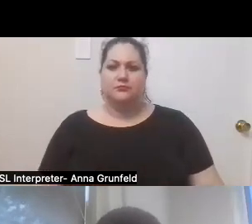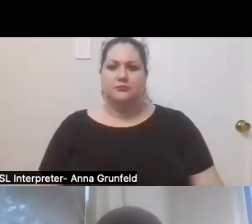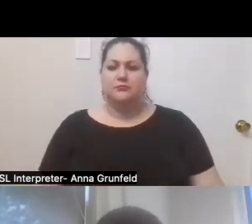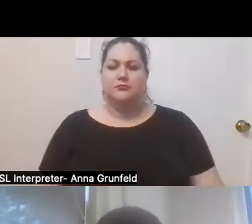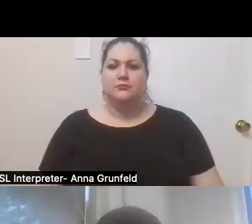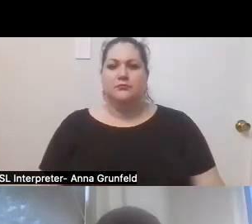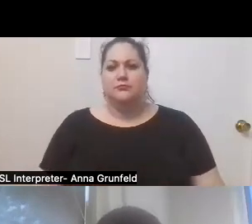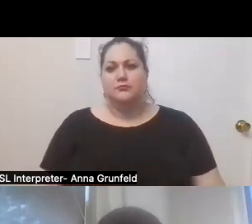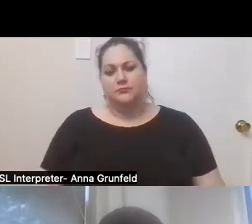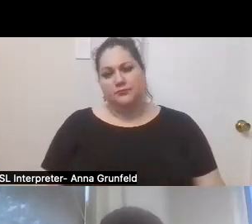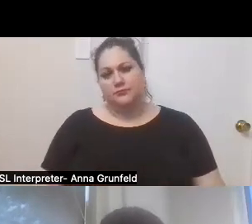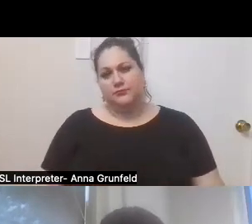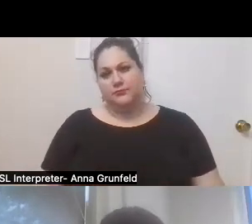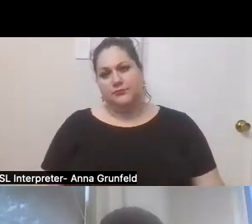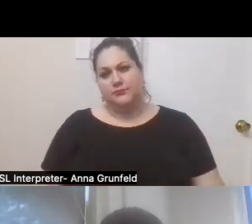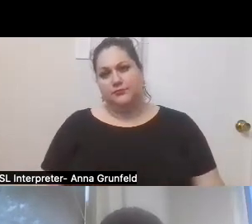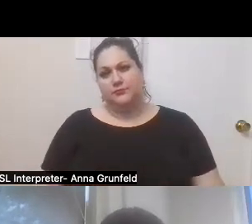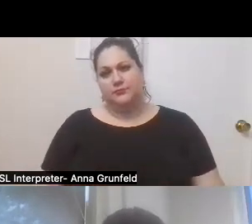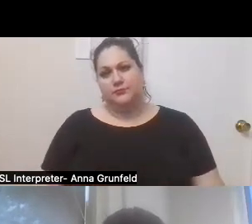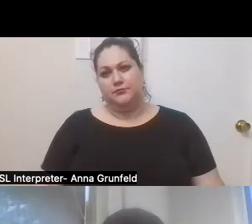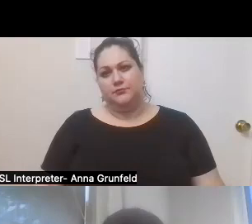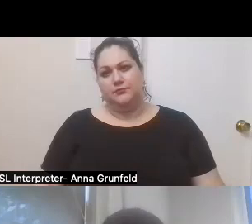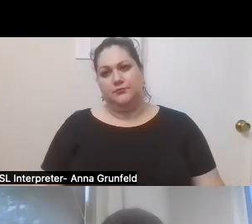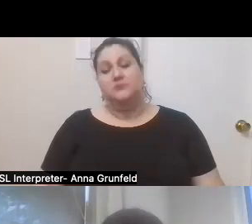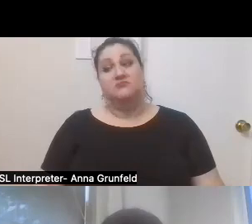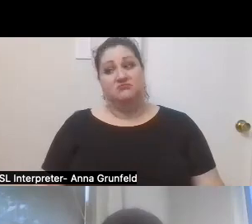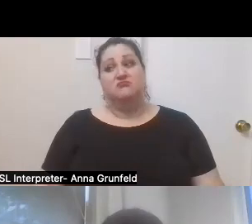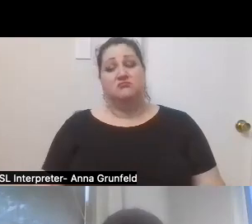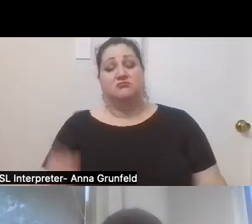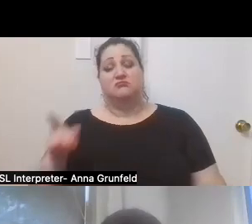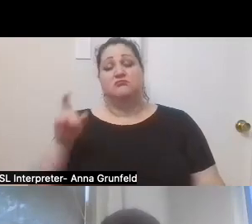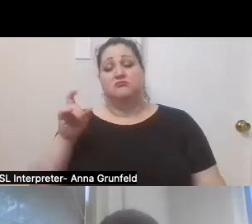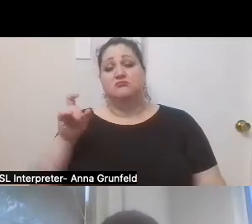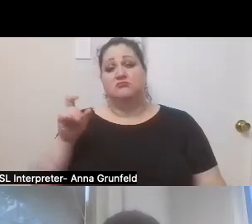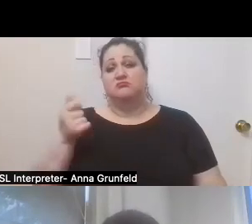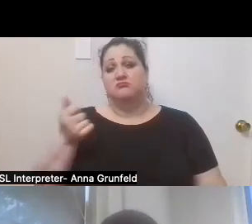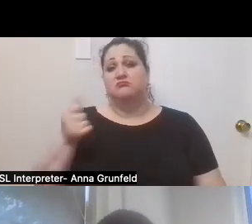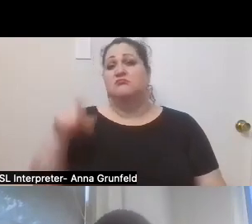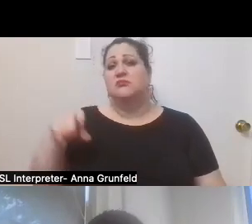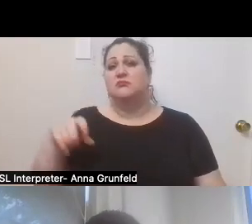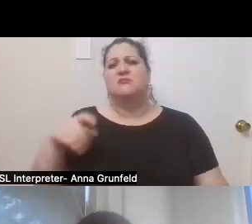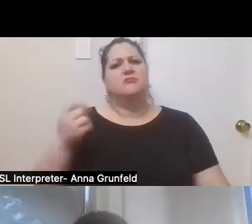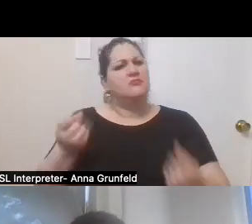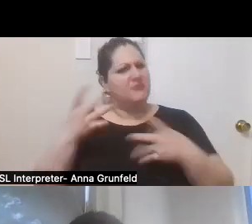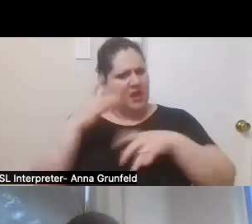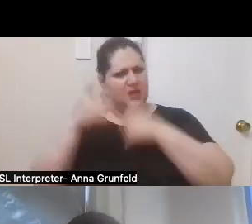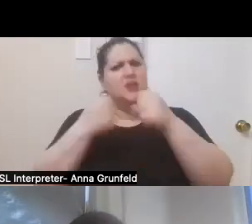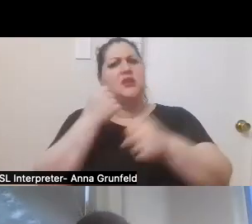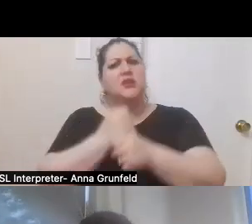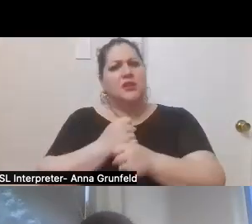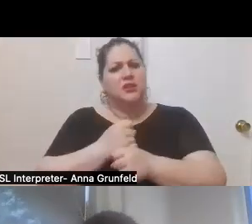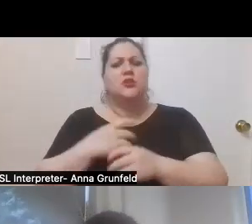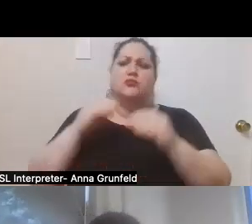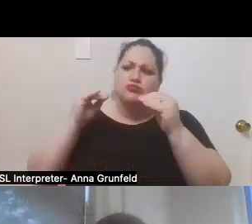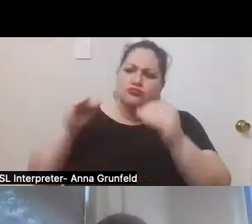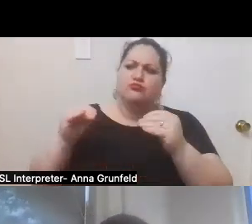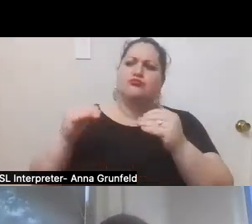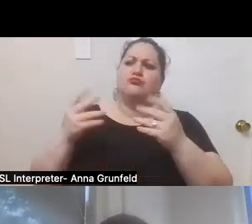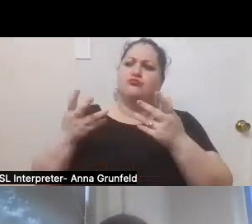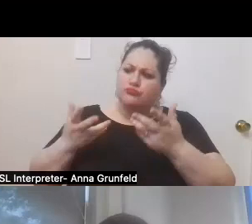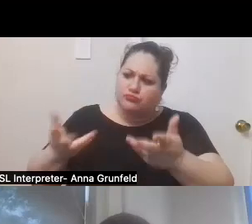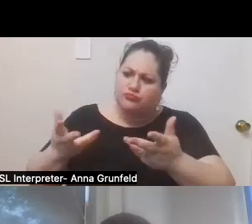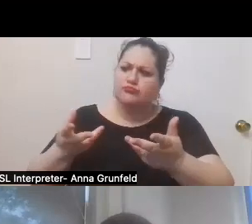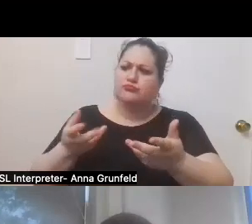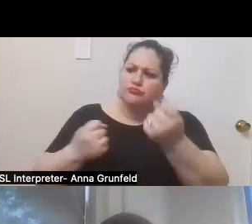And it took many years to, to, to teach him, give him, provide him some tools of, of,